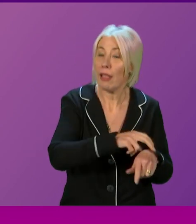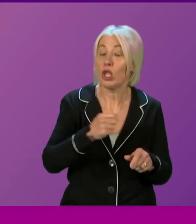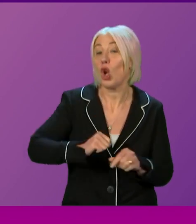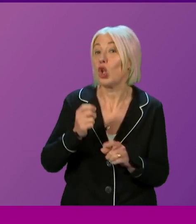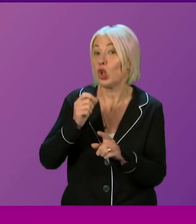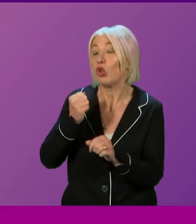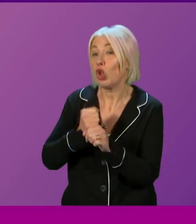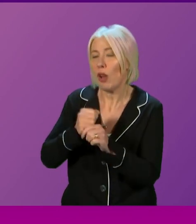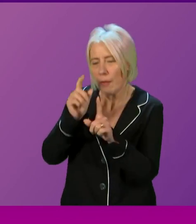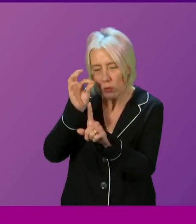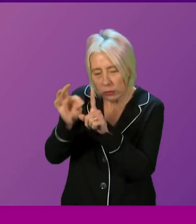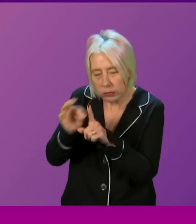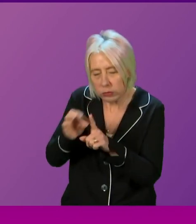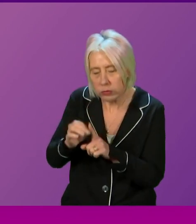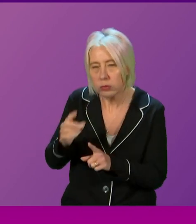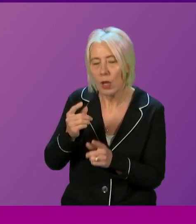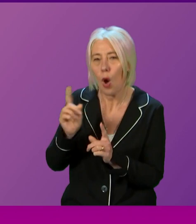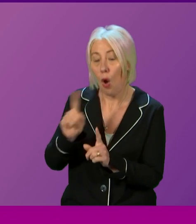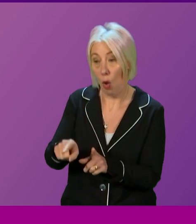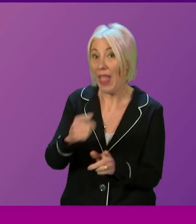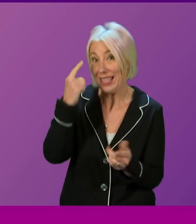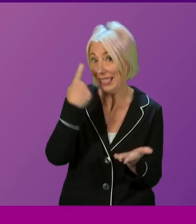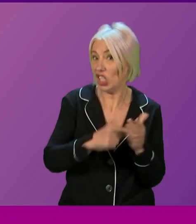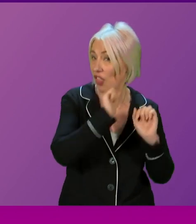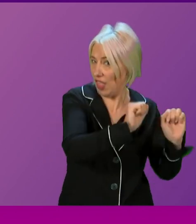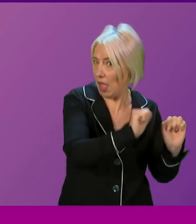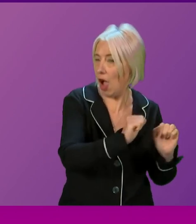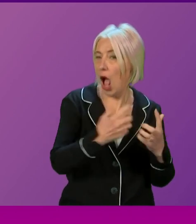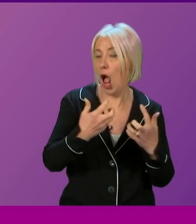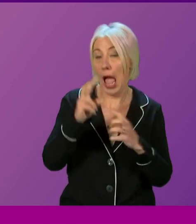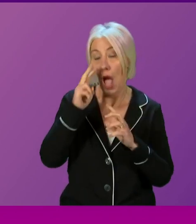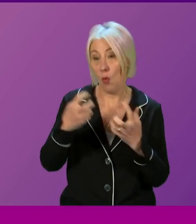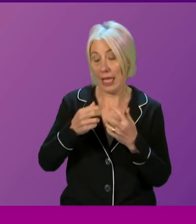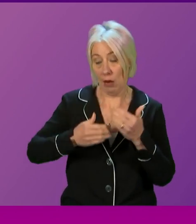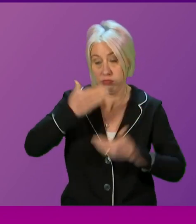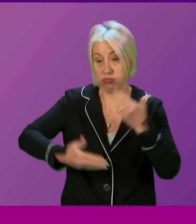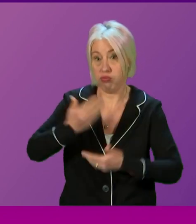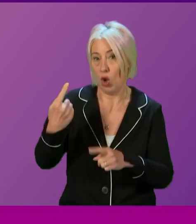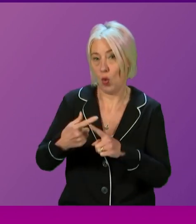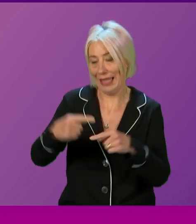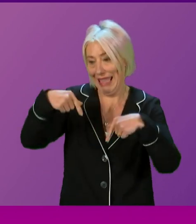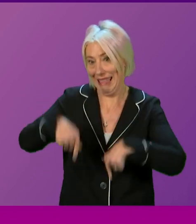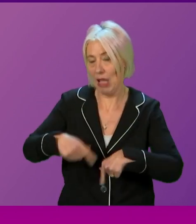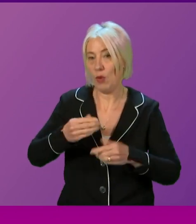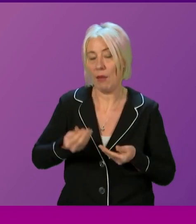we look forward to working with Gillian Mackay on how we can progress quickly the next steps for taking forward her proposed bill.